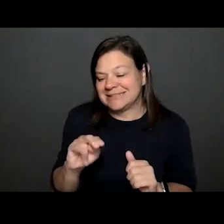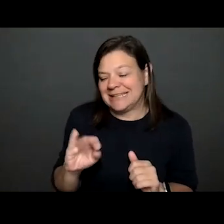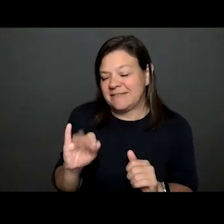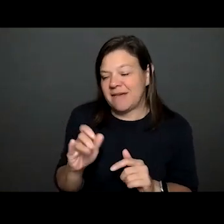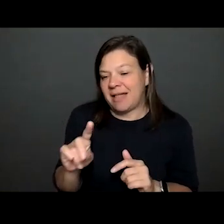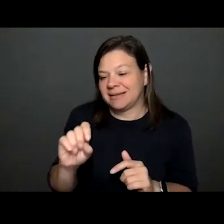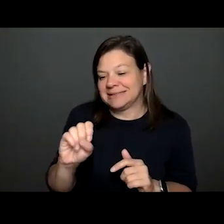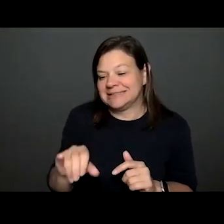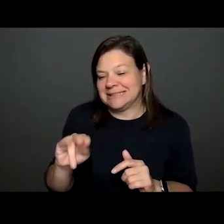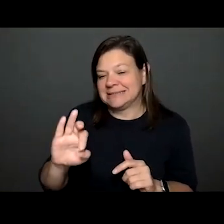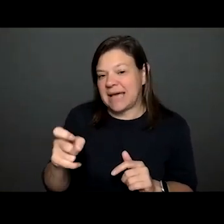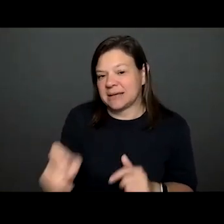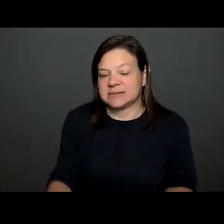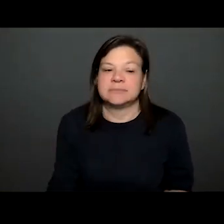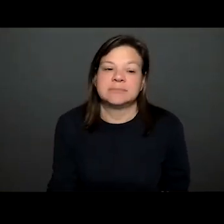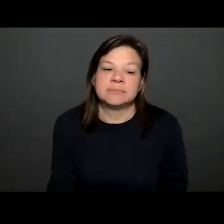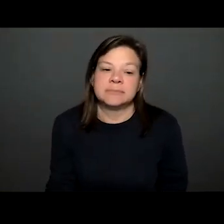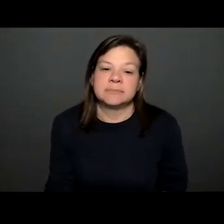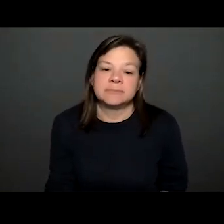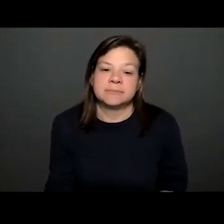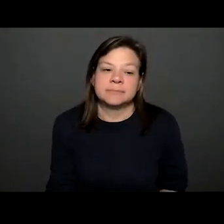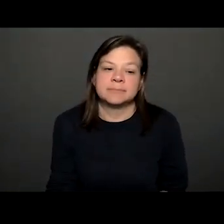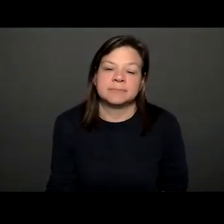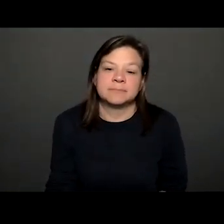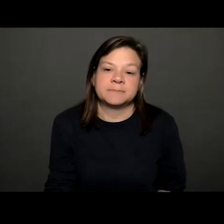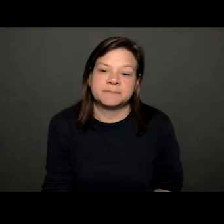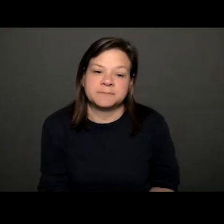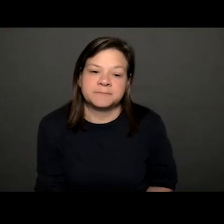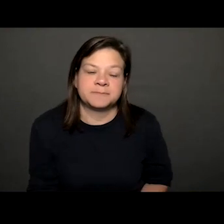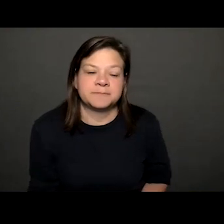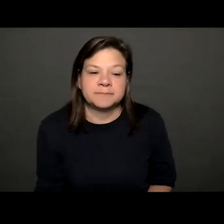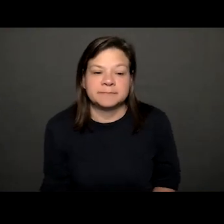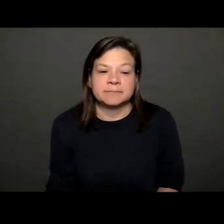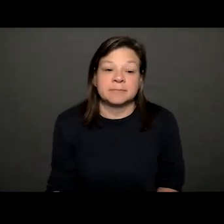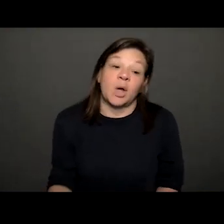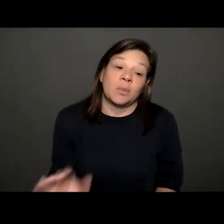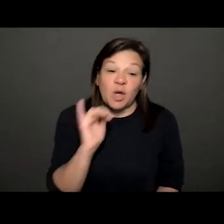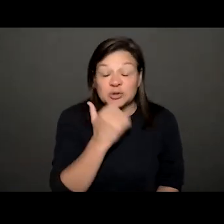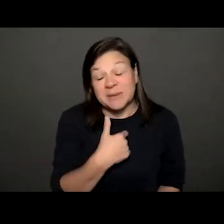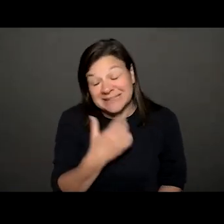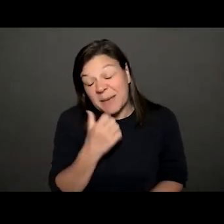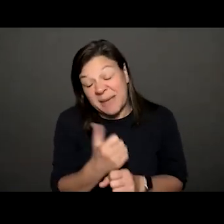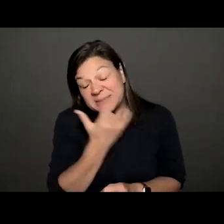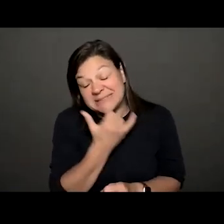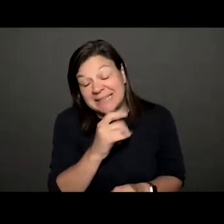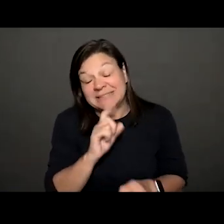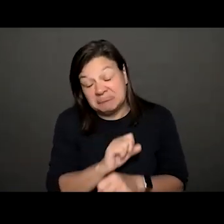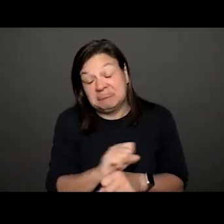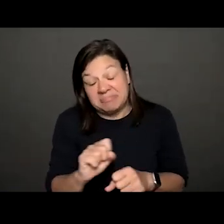THAT'S ALSO BECAUSE OF THIS. BUT -- ALL RIGHT, NOW IT'S SAYING UNUSED VARIABLE.